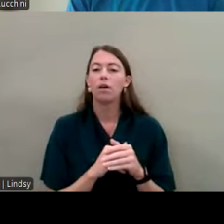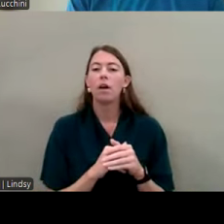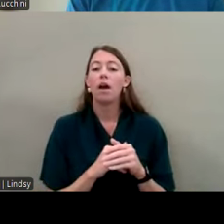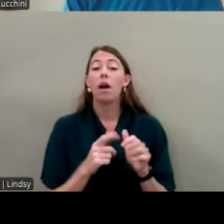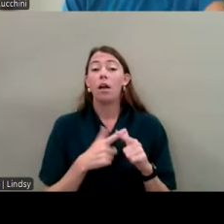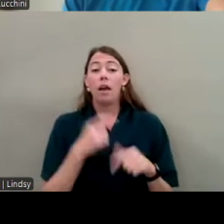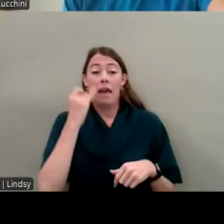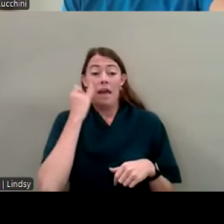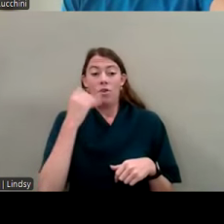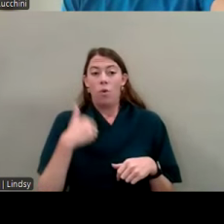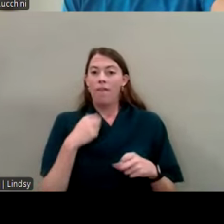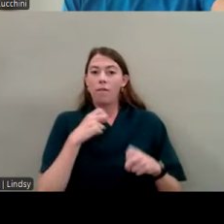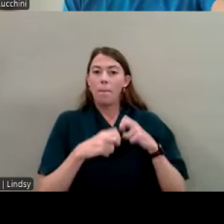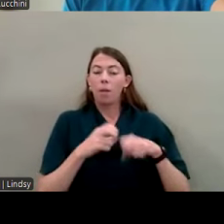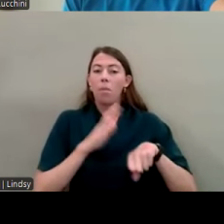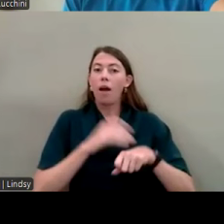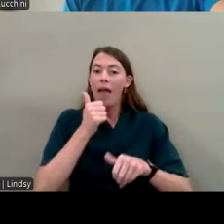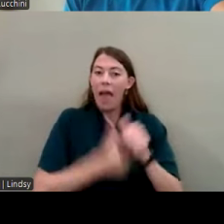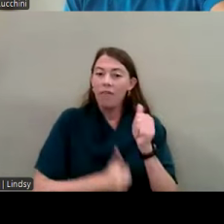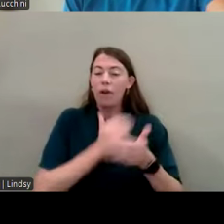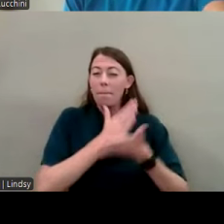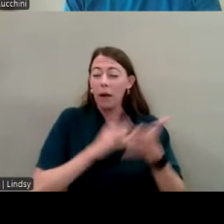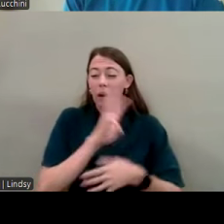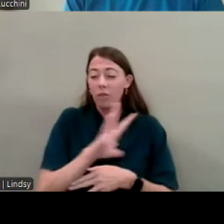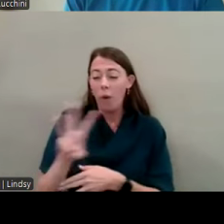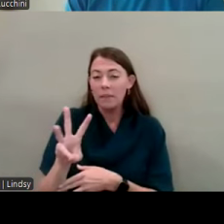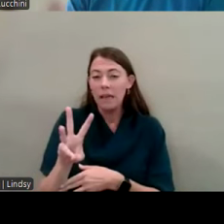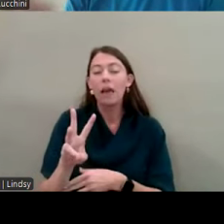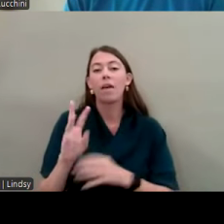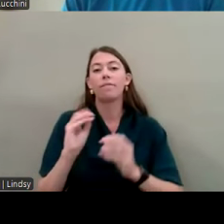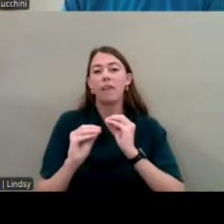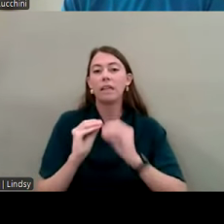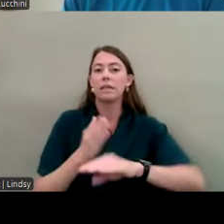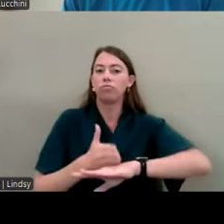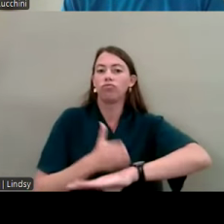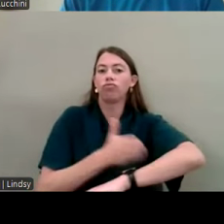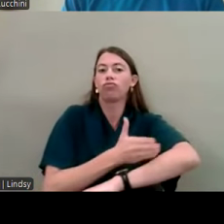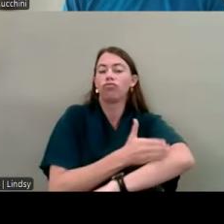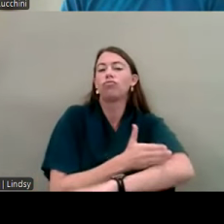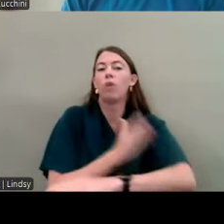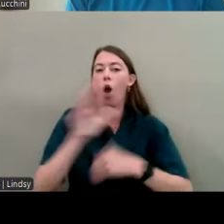single page, fixing it will improve the accessibility of every single page.